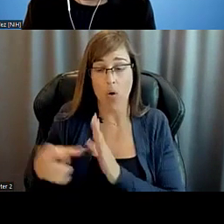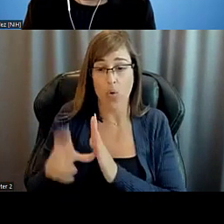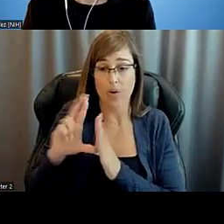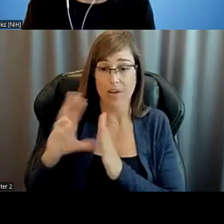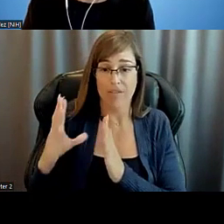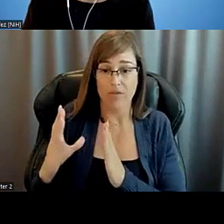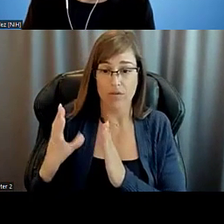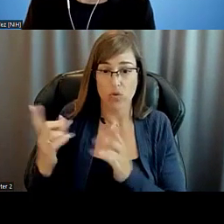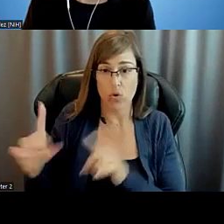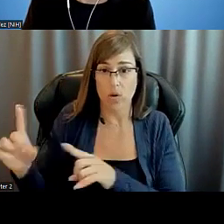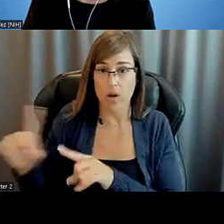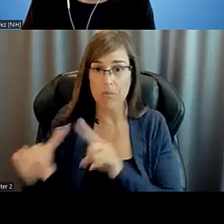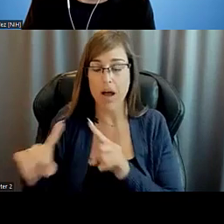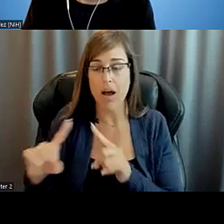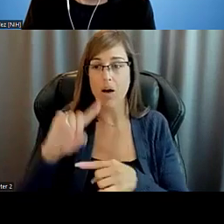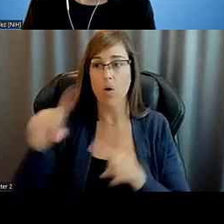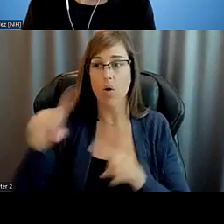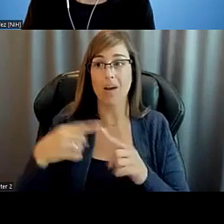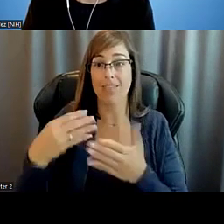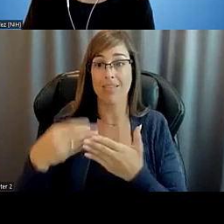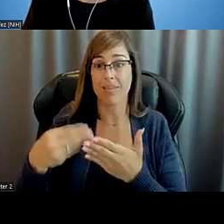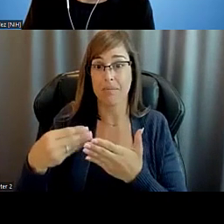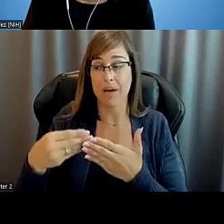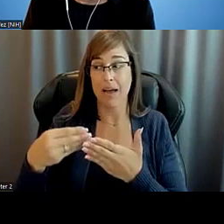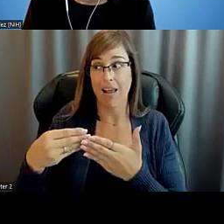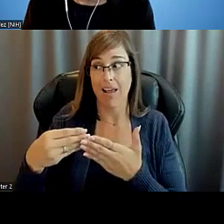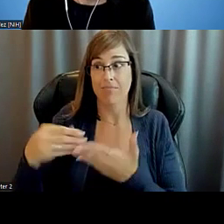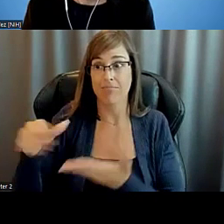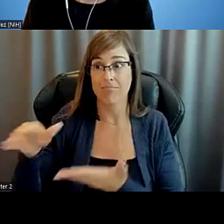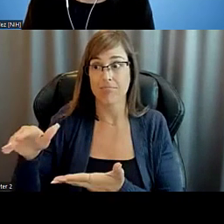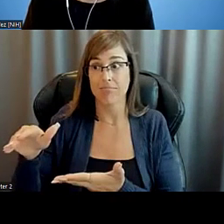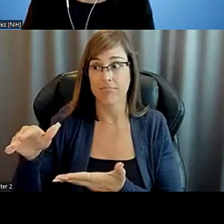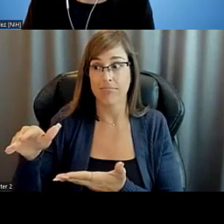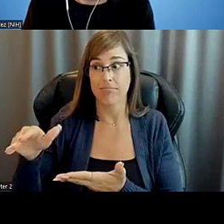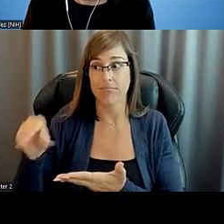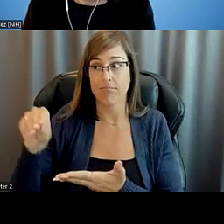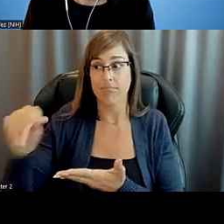but by the time funding comes, maybe write up that funding or something,